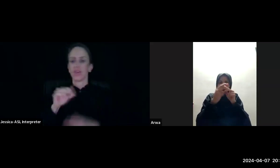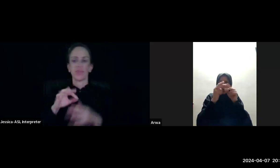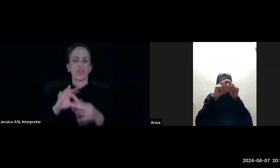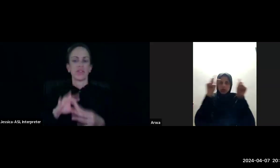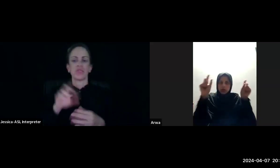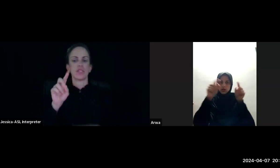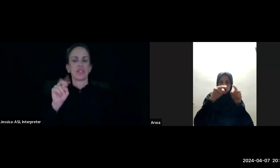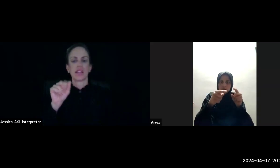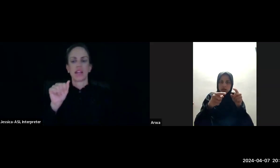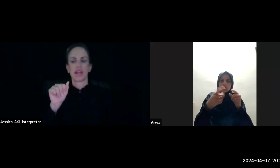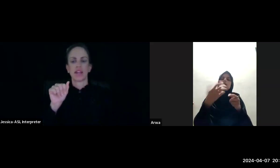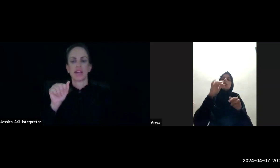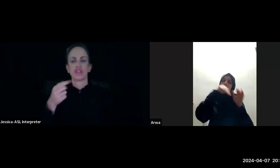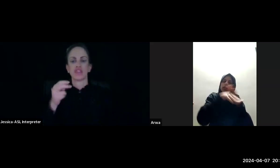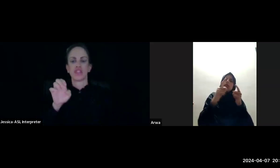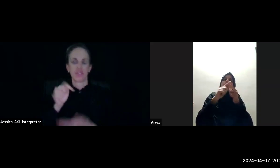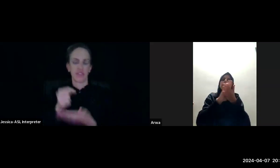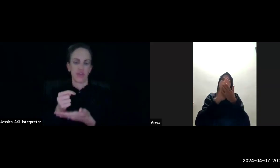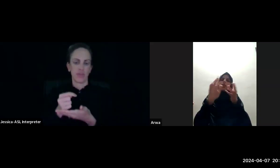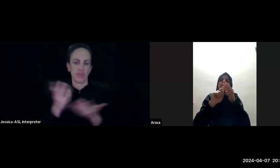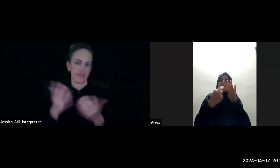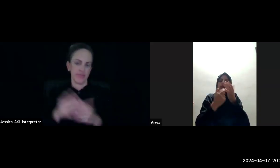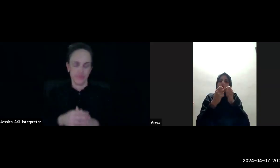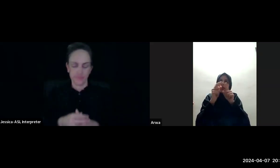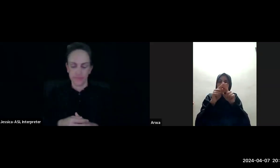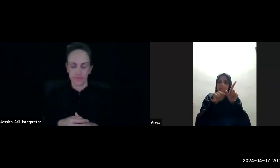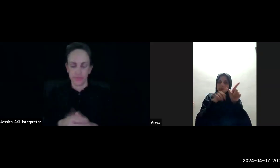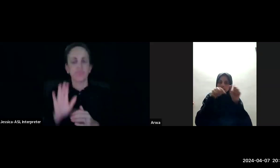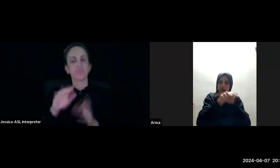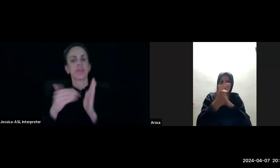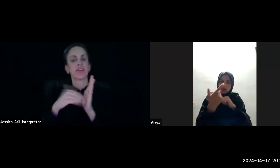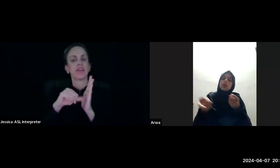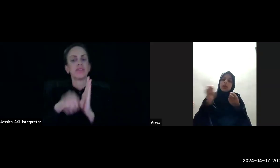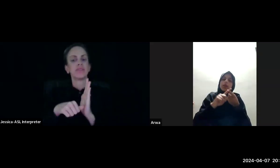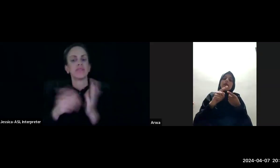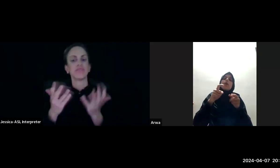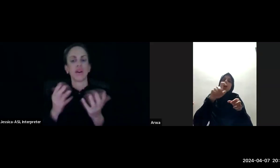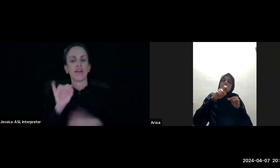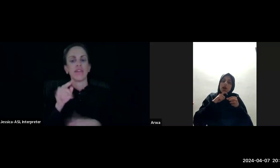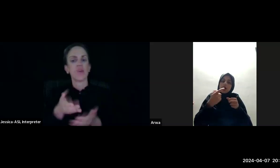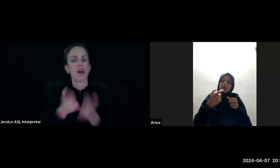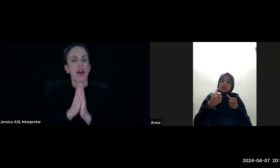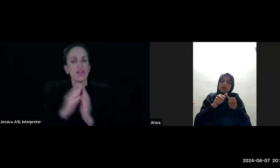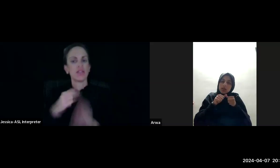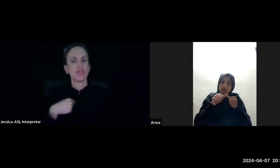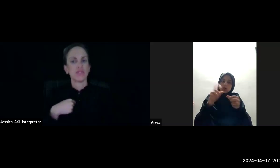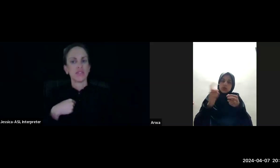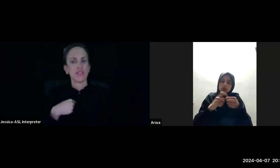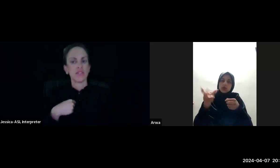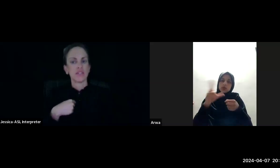therapy has caught up with. but again if you ask me the cost and factors like that um gene therapy